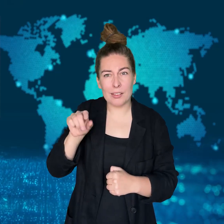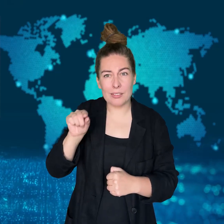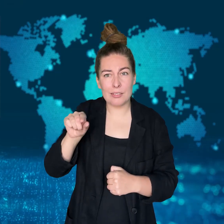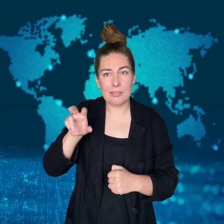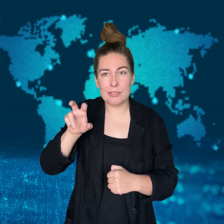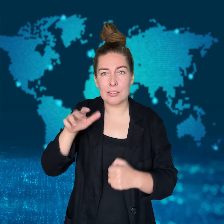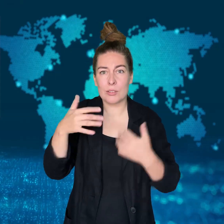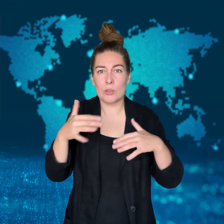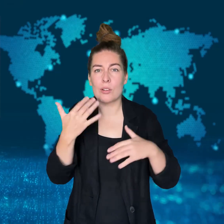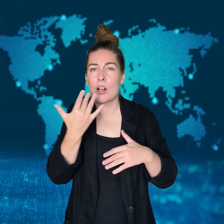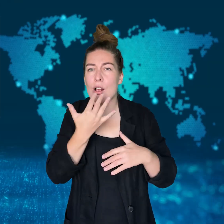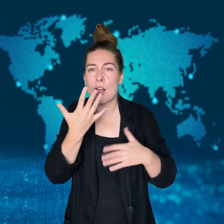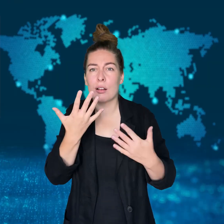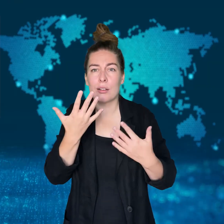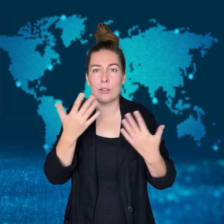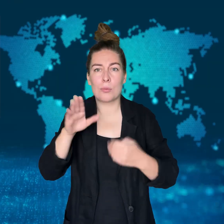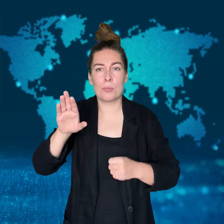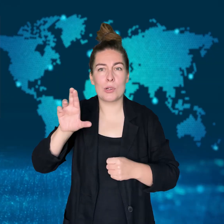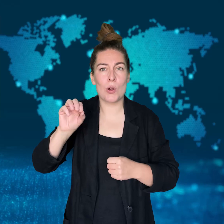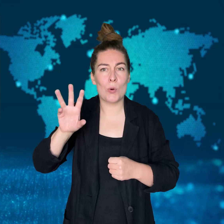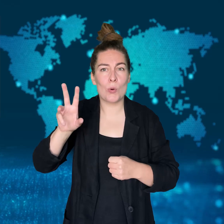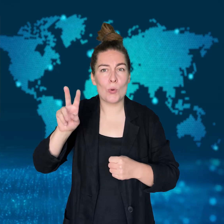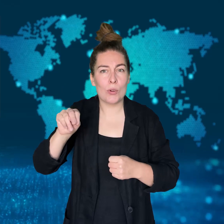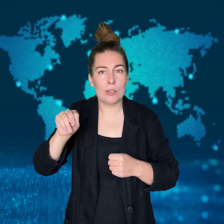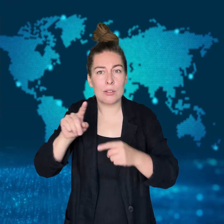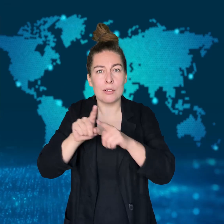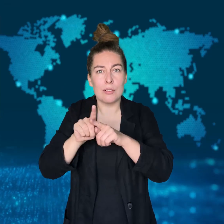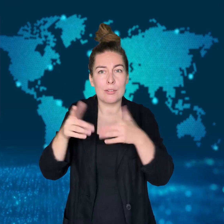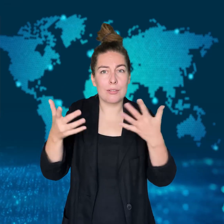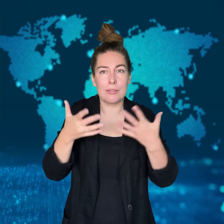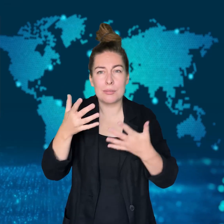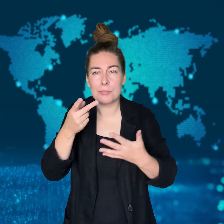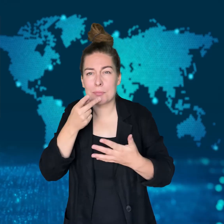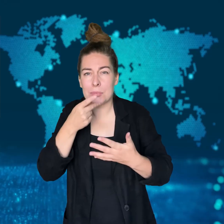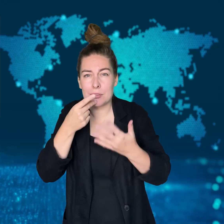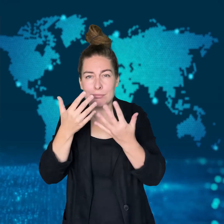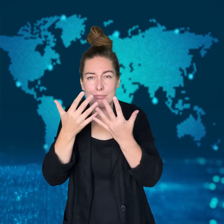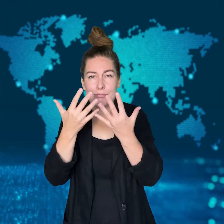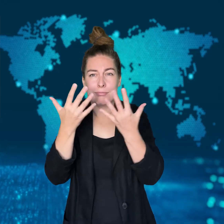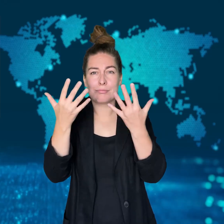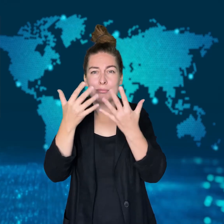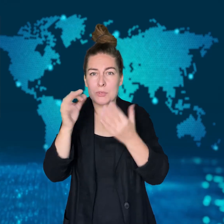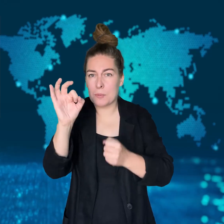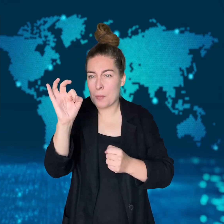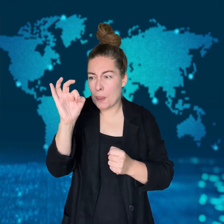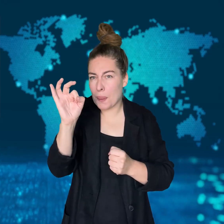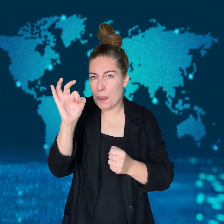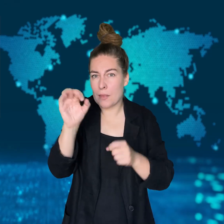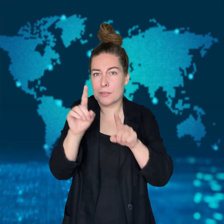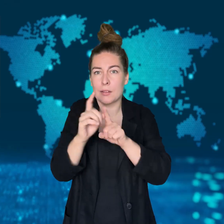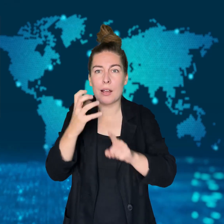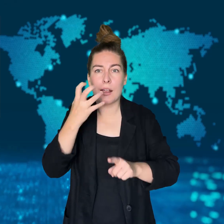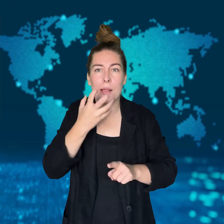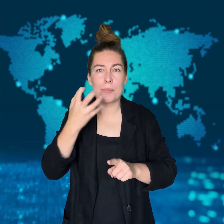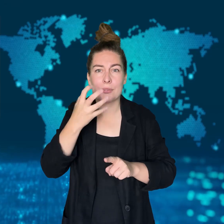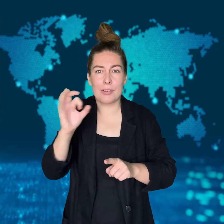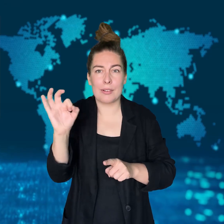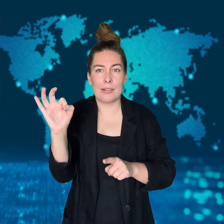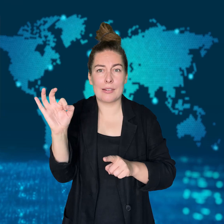The bedbugs are brown or reddish brown and about the size of an apple seed